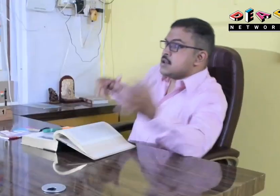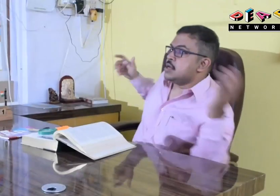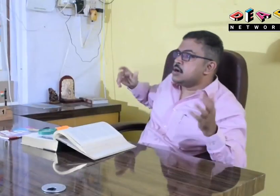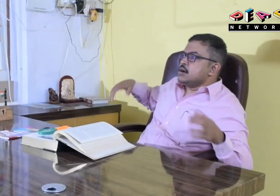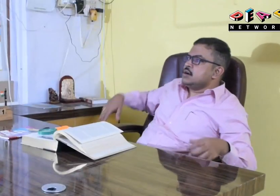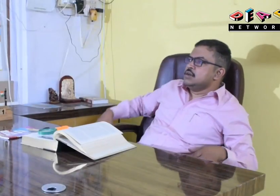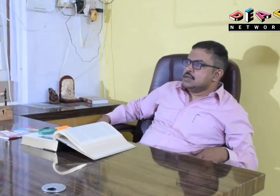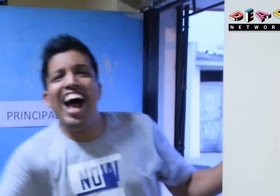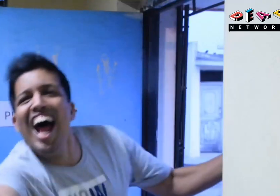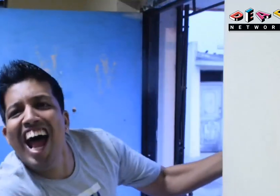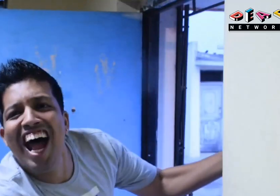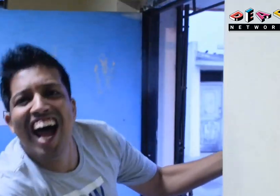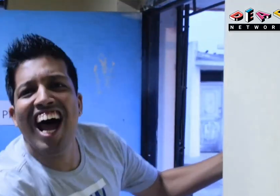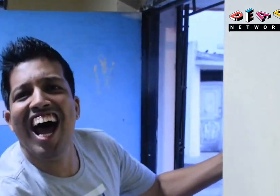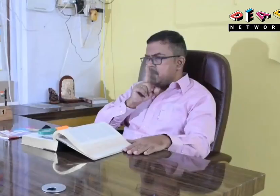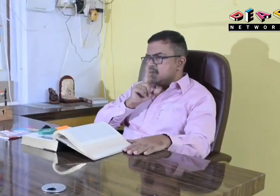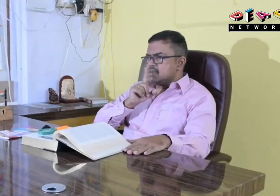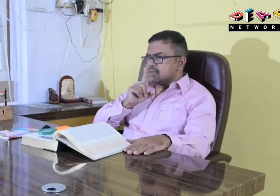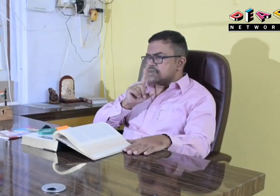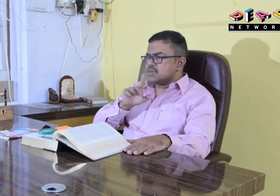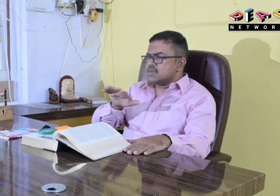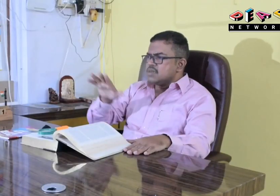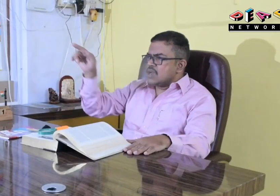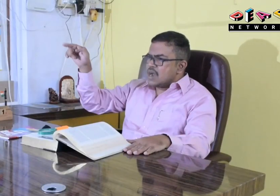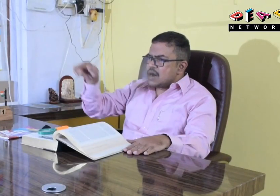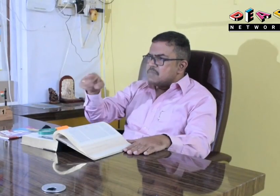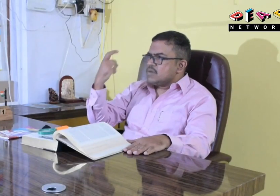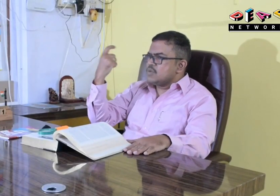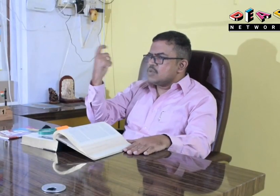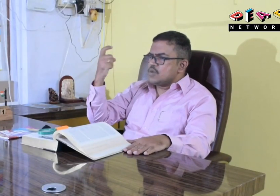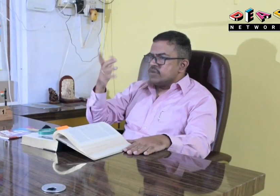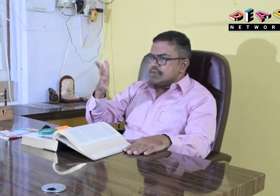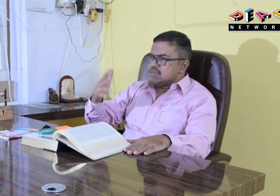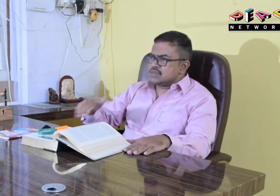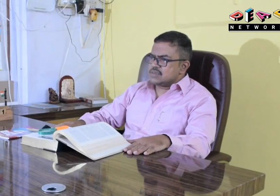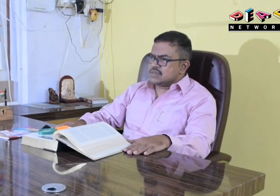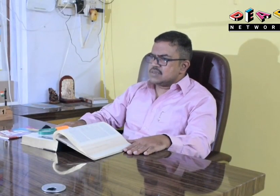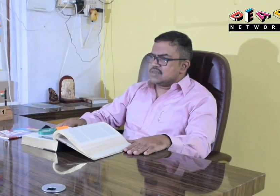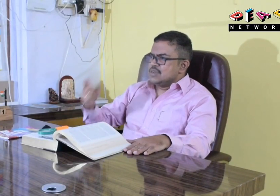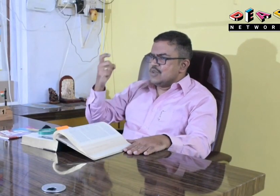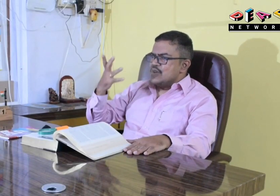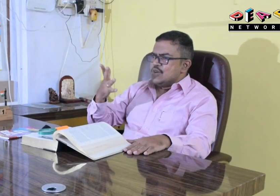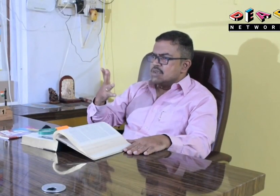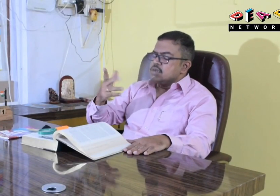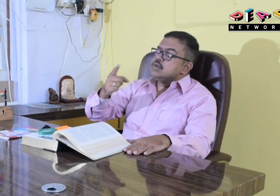aaah!!!! Siirrrrrrrr Silence! To come inside, better knock the door..